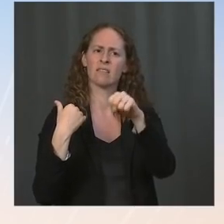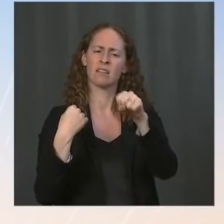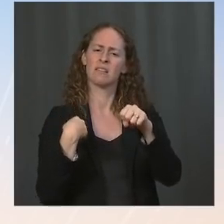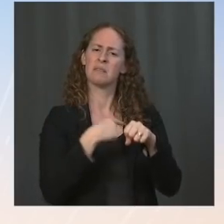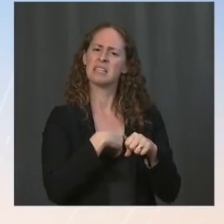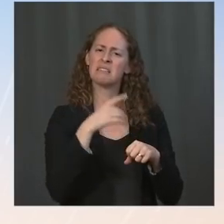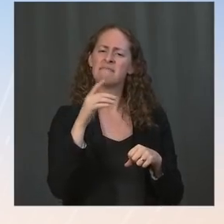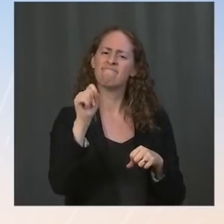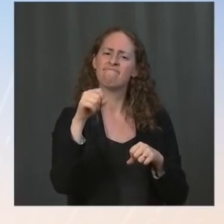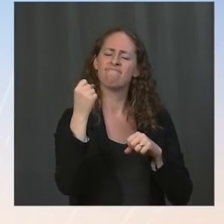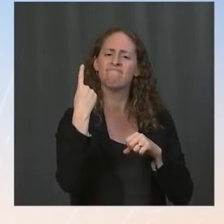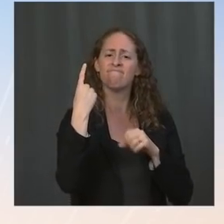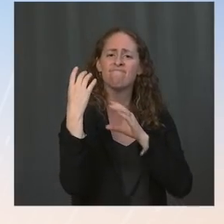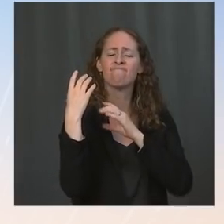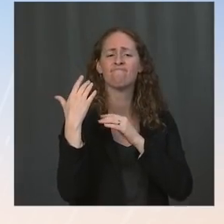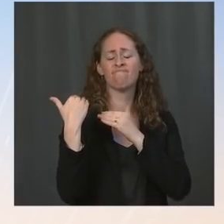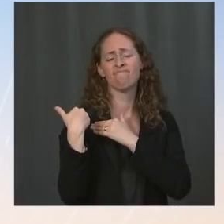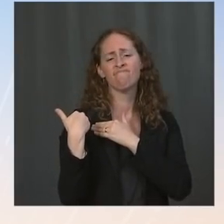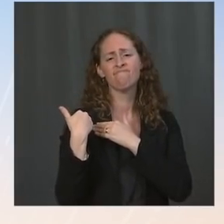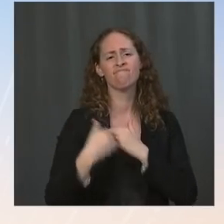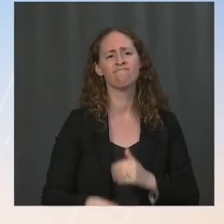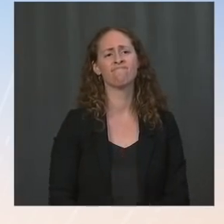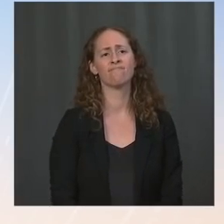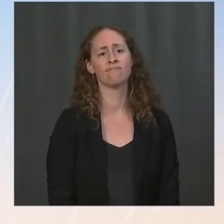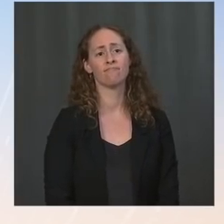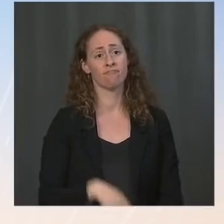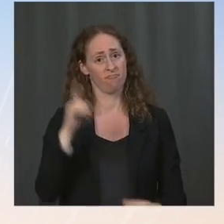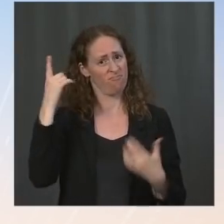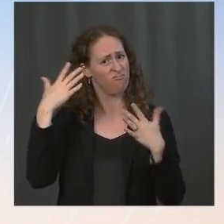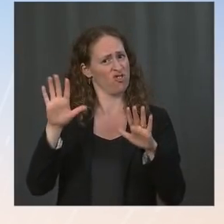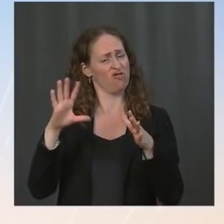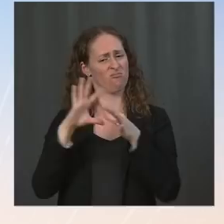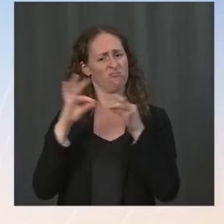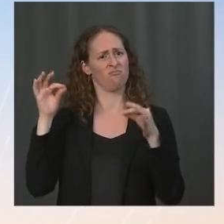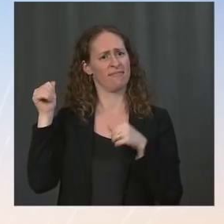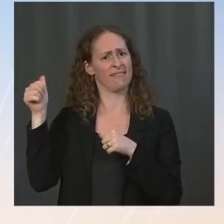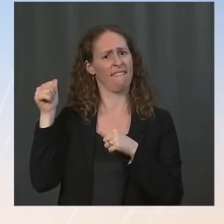And I think you heard him say that on Thursday when we --